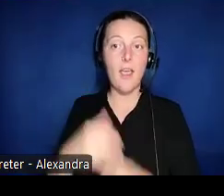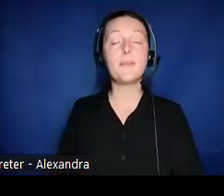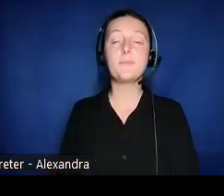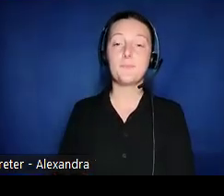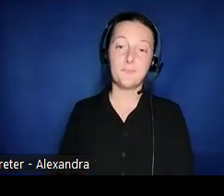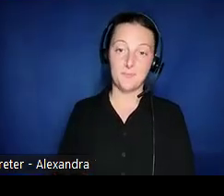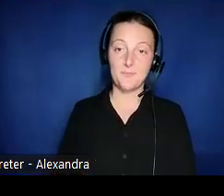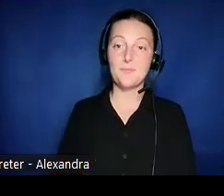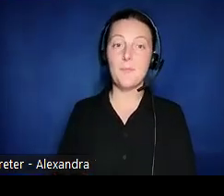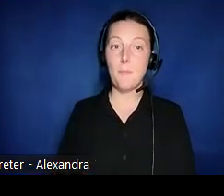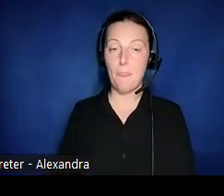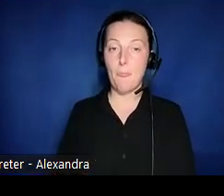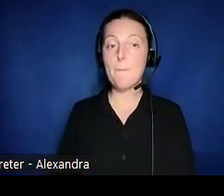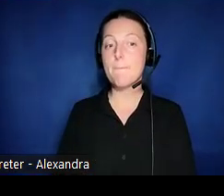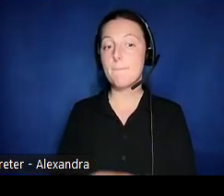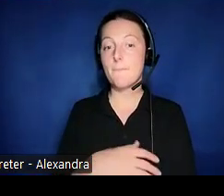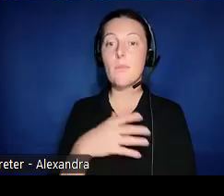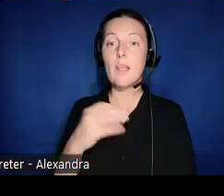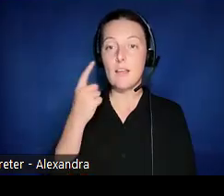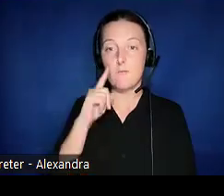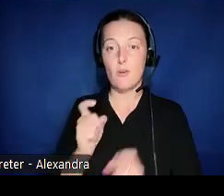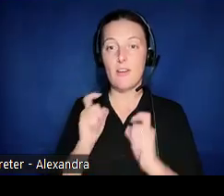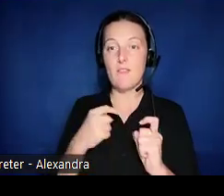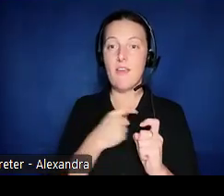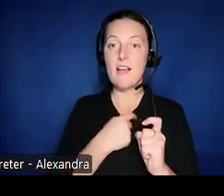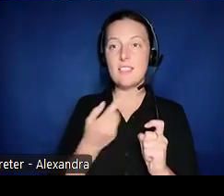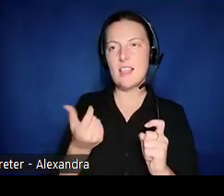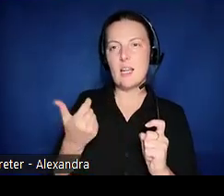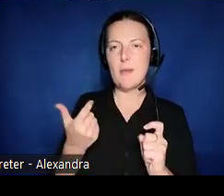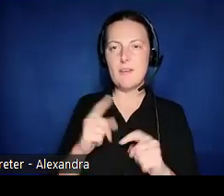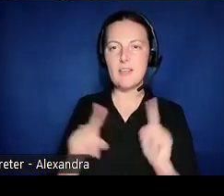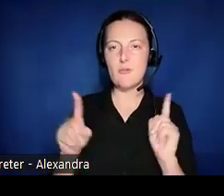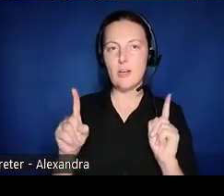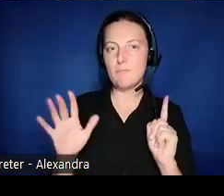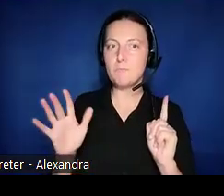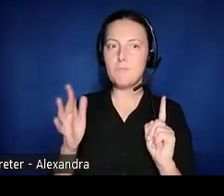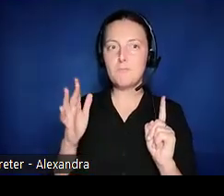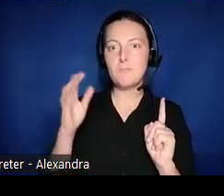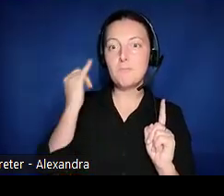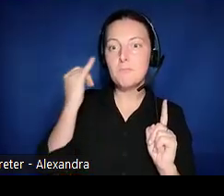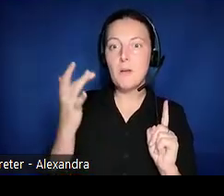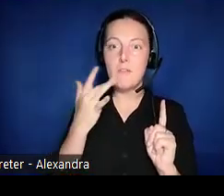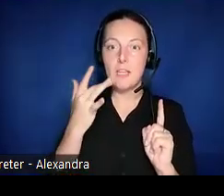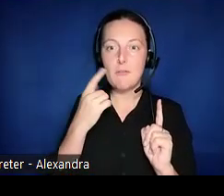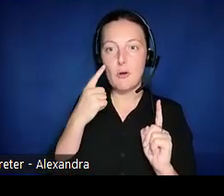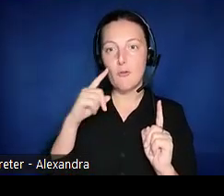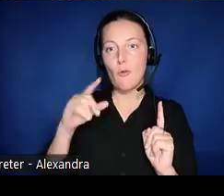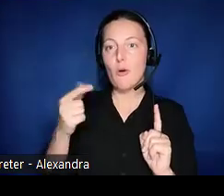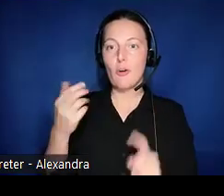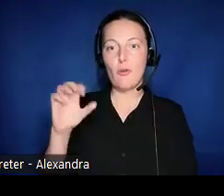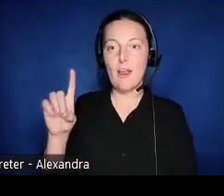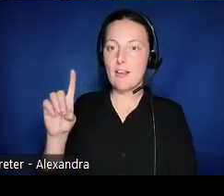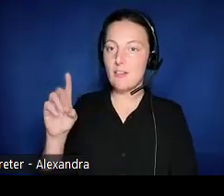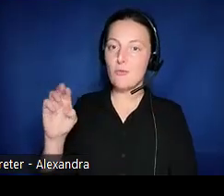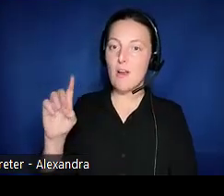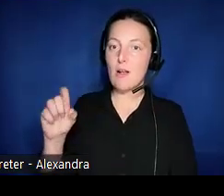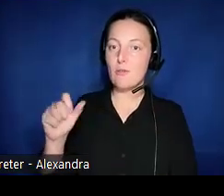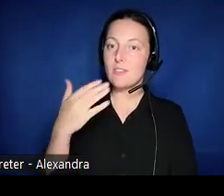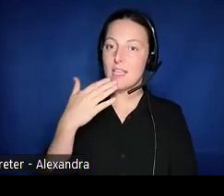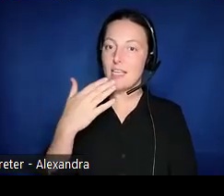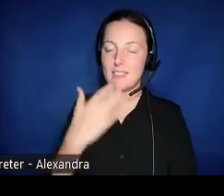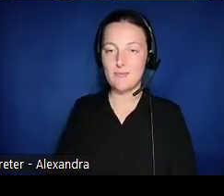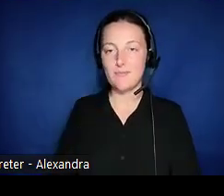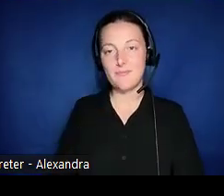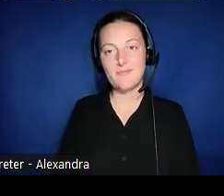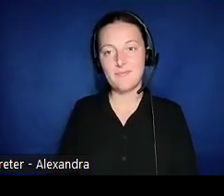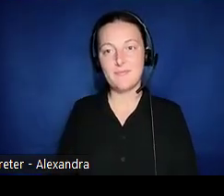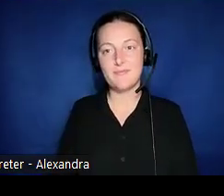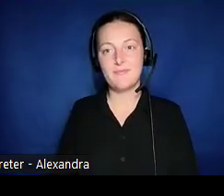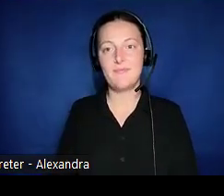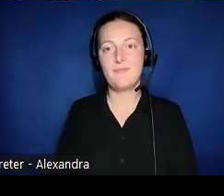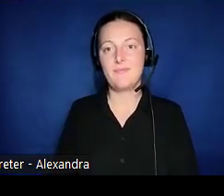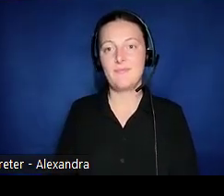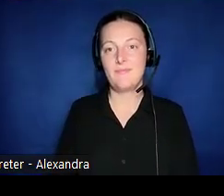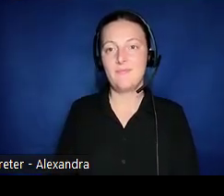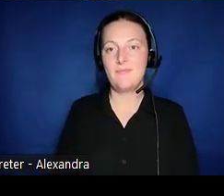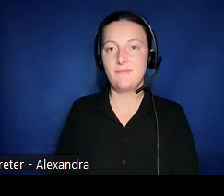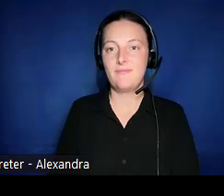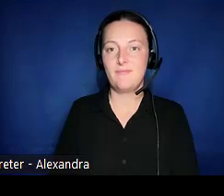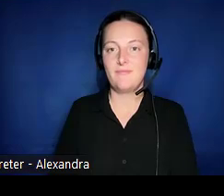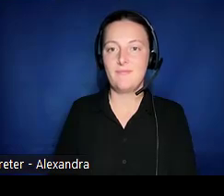kind of giving us a little bit of a different uh flavor to uh grand rounds. Thanks again,